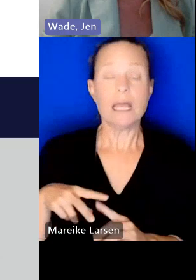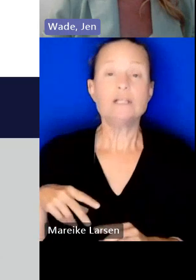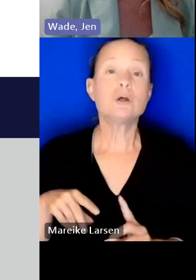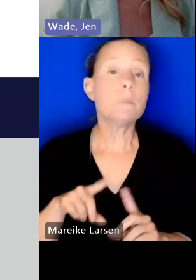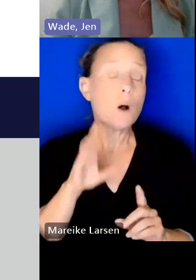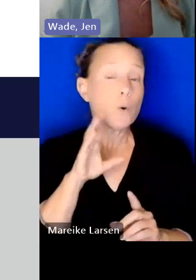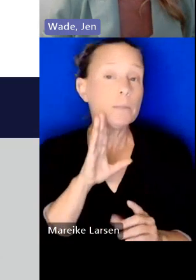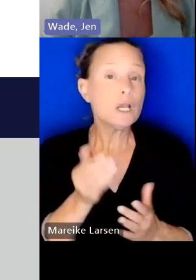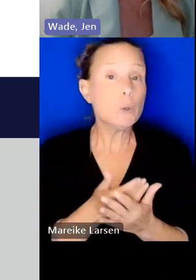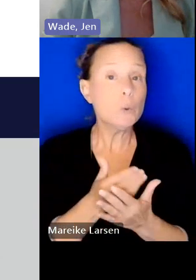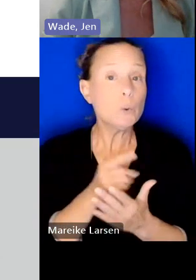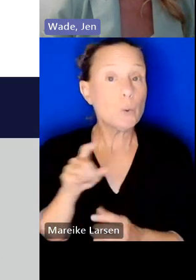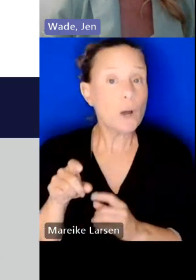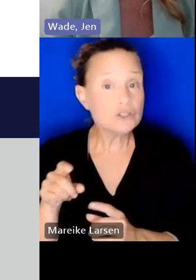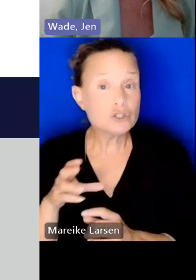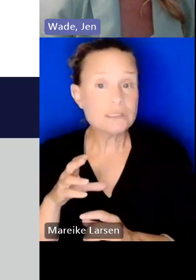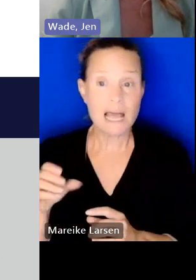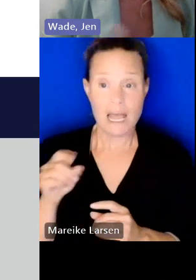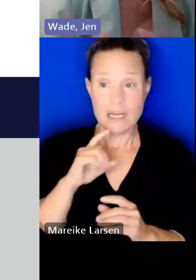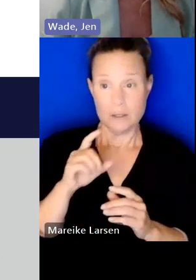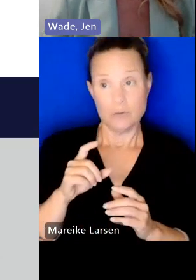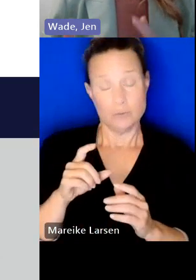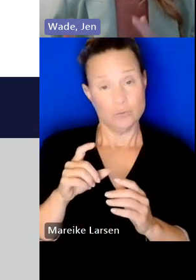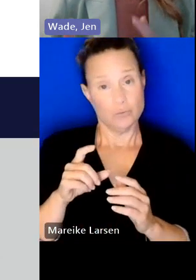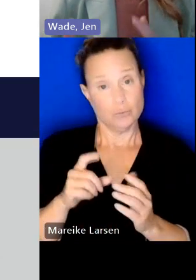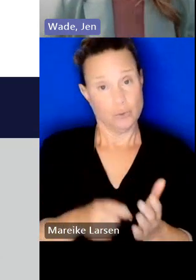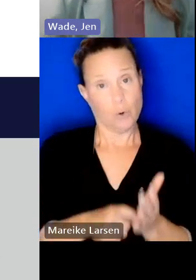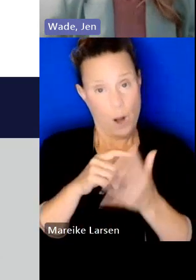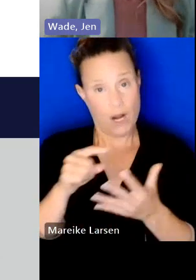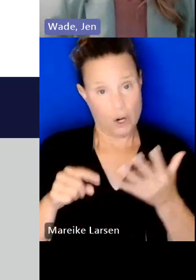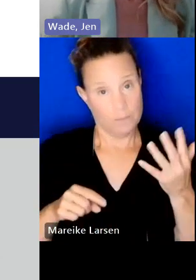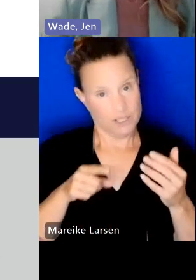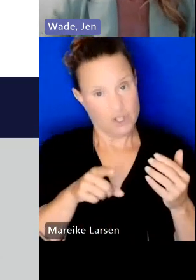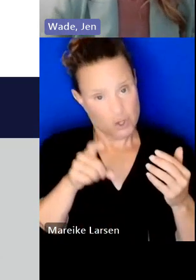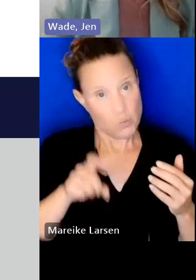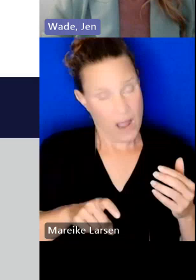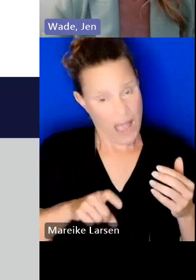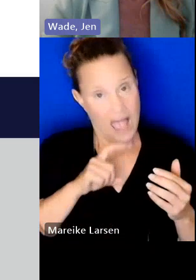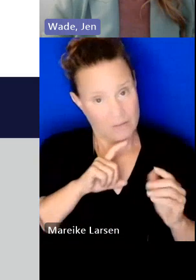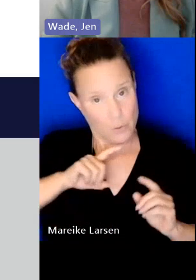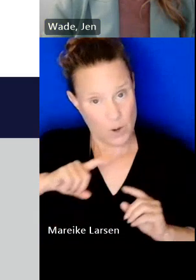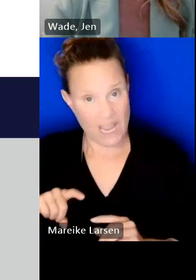there will be new questions and requirements that must be addressed in. The benefit of the bargain application round.